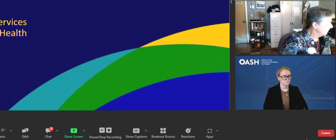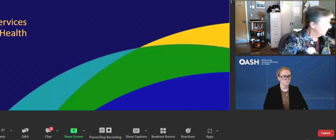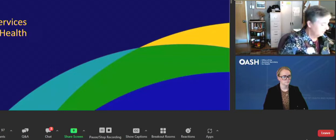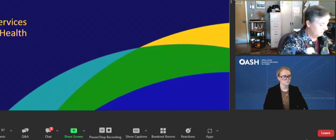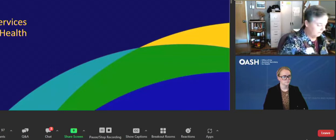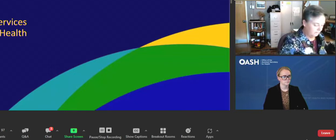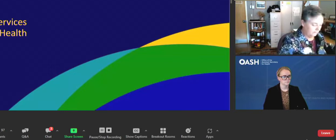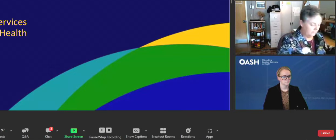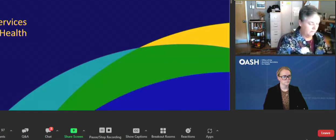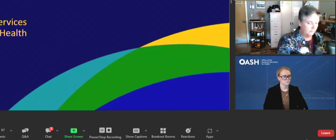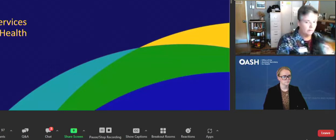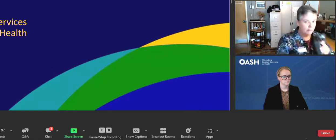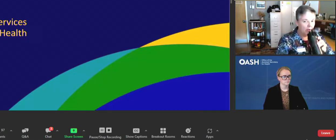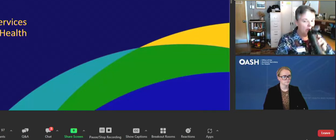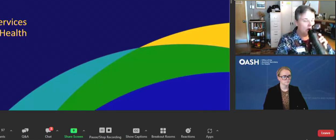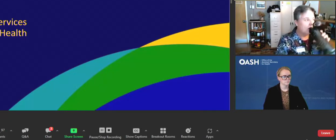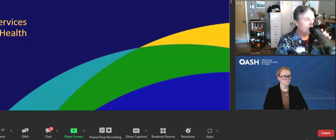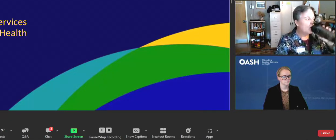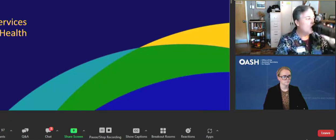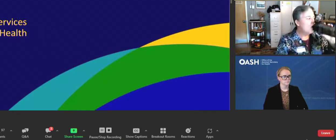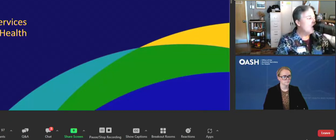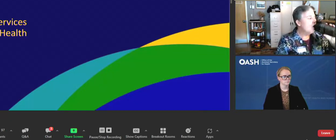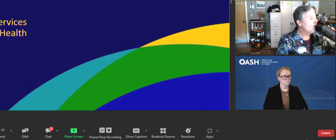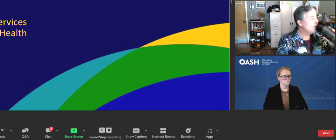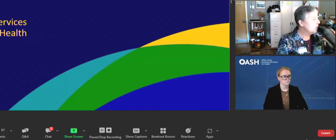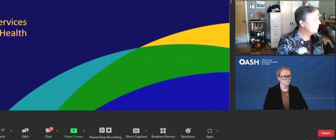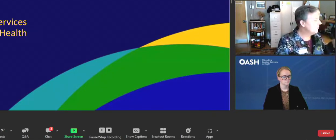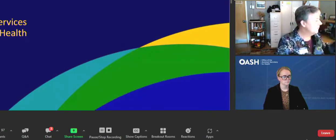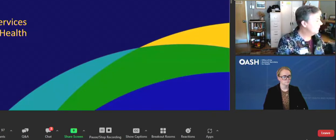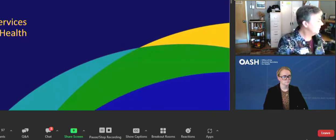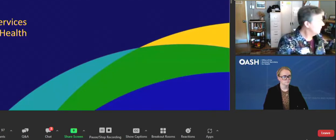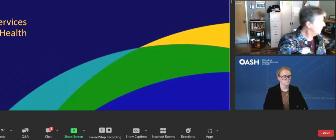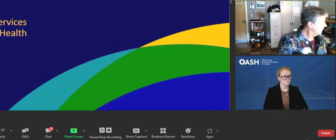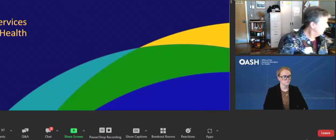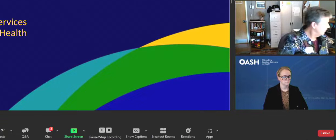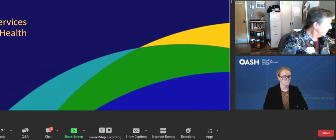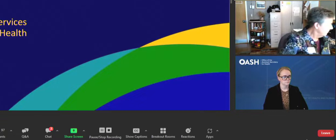those with disabilities and those of socioeconomic status are